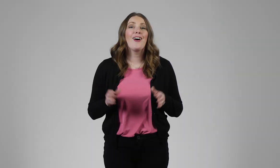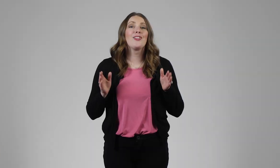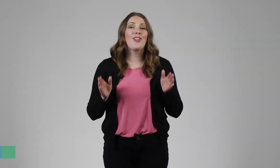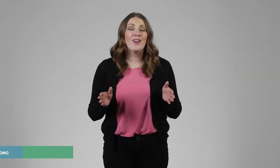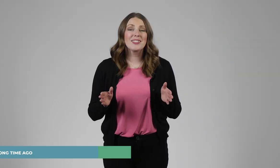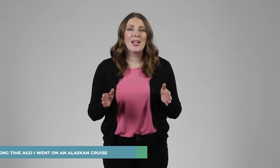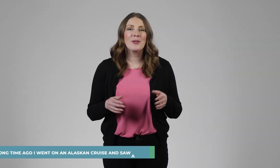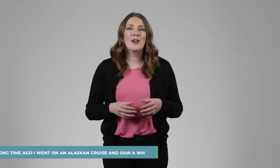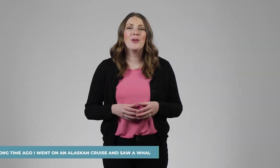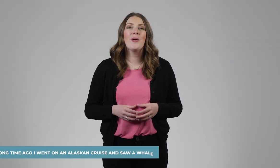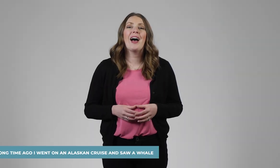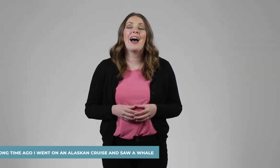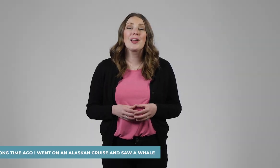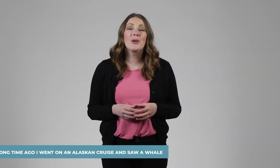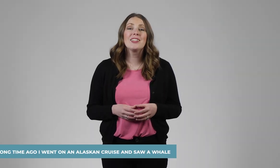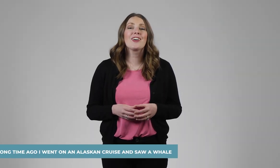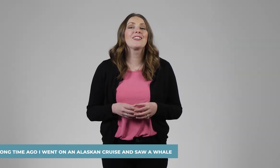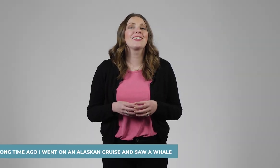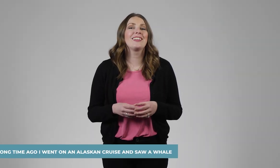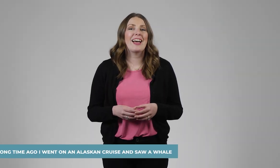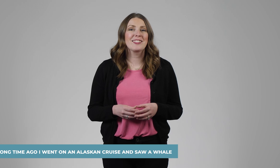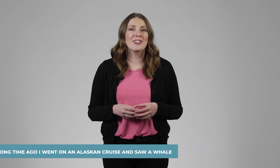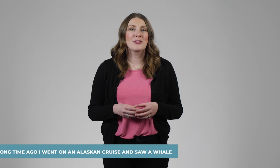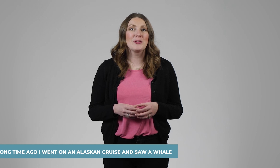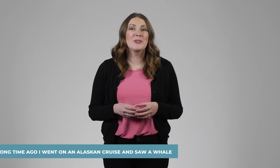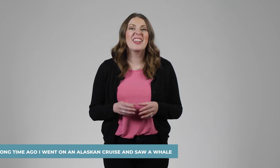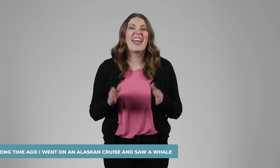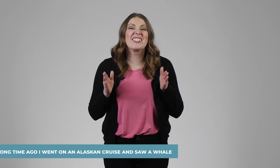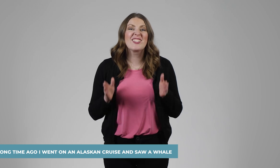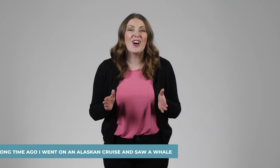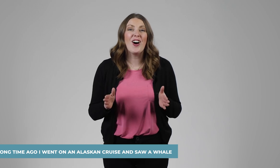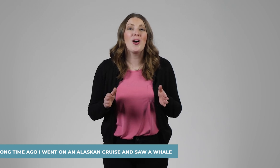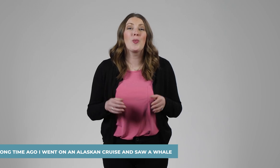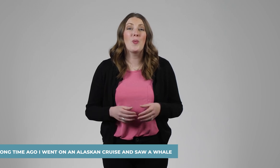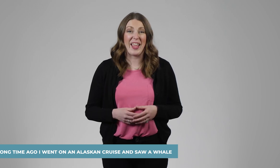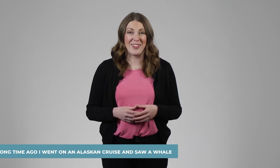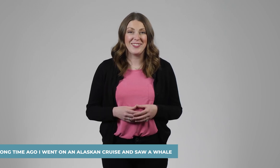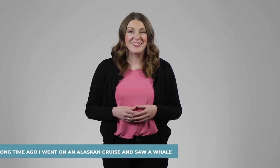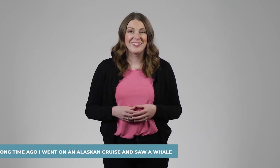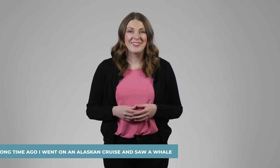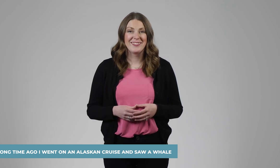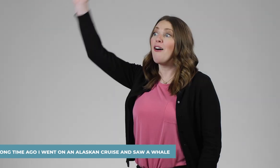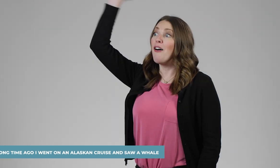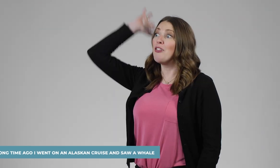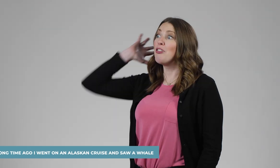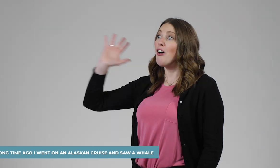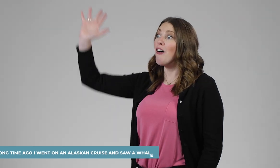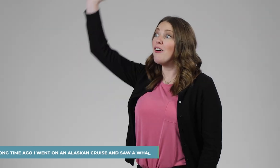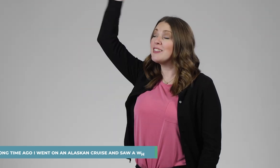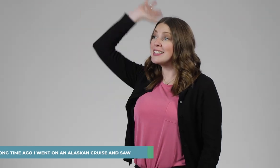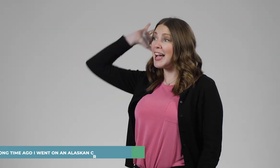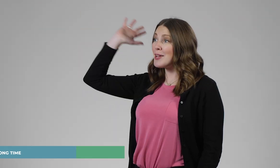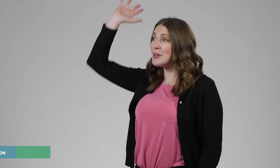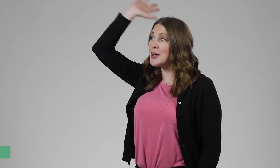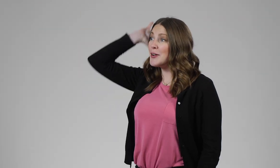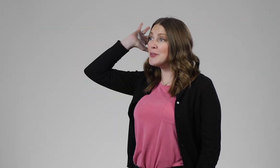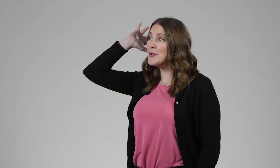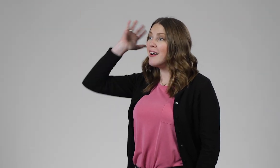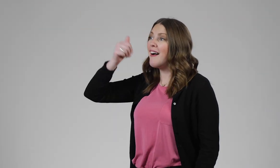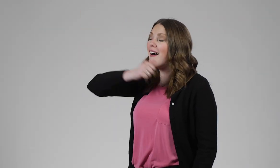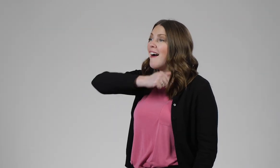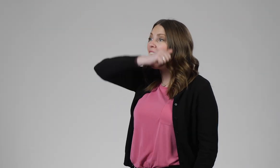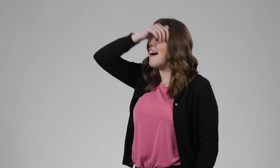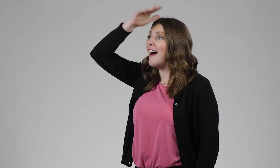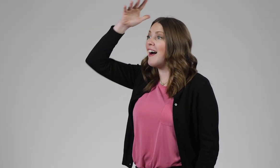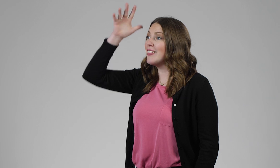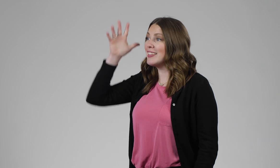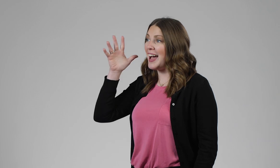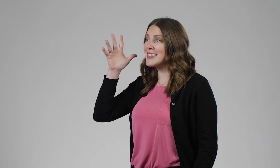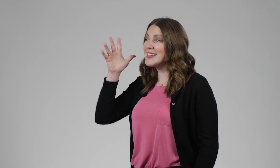A long time ago I went on an Alaskan cruise and saw a whale. 'A long time ago Alaska